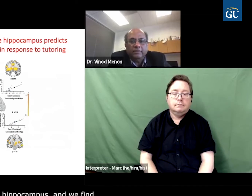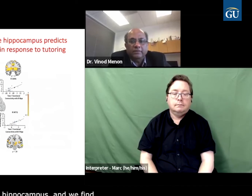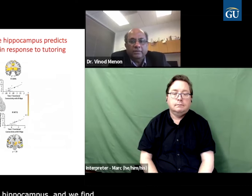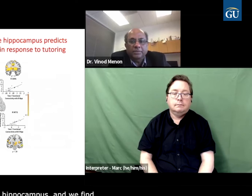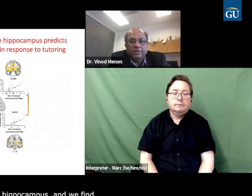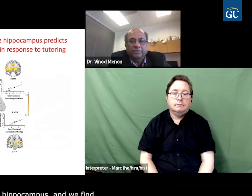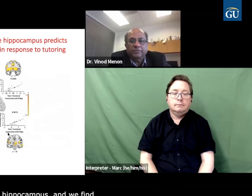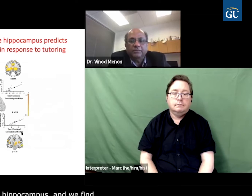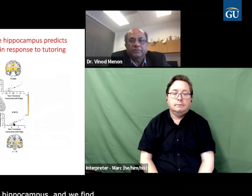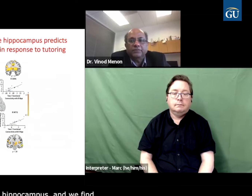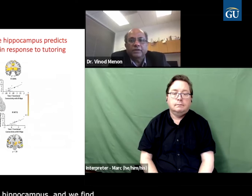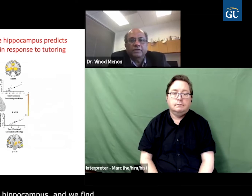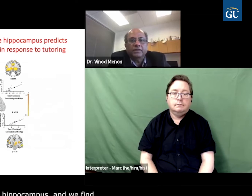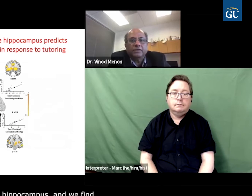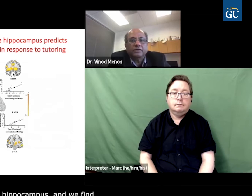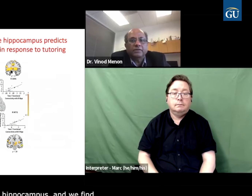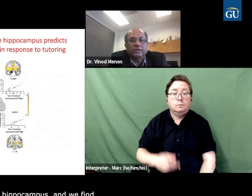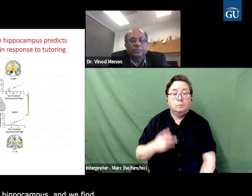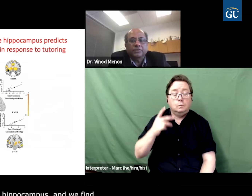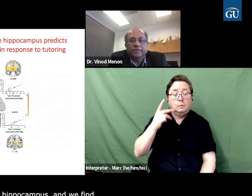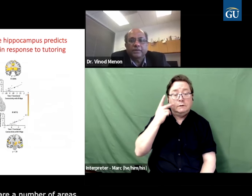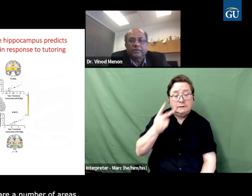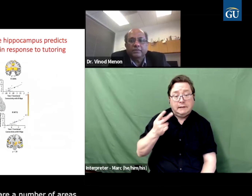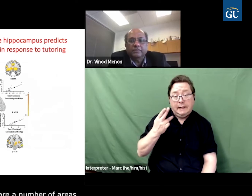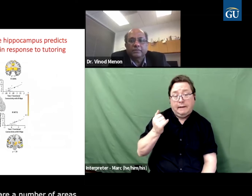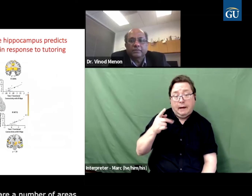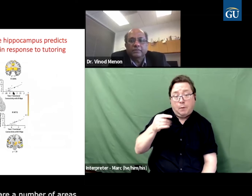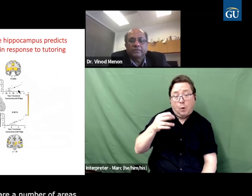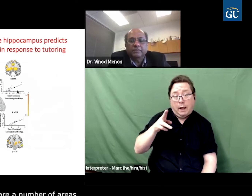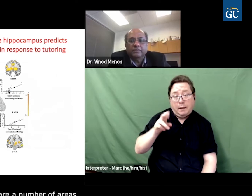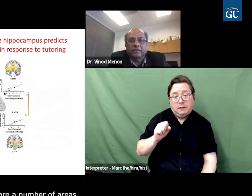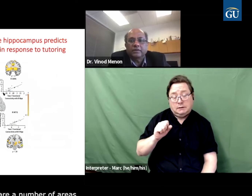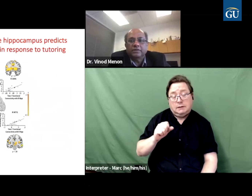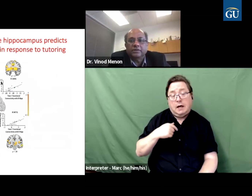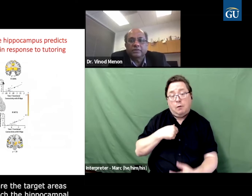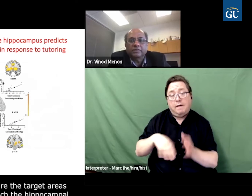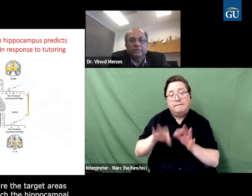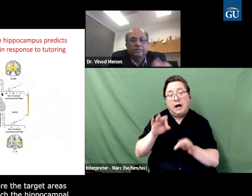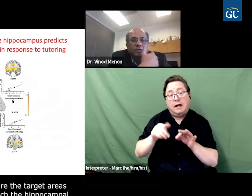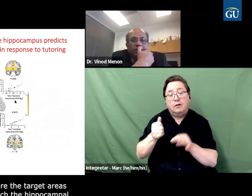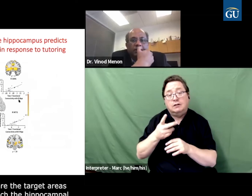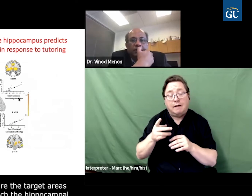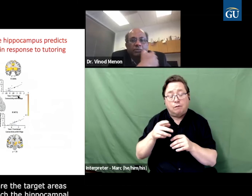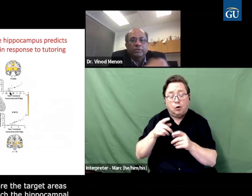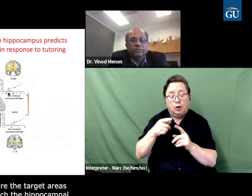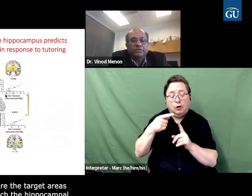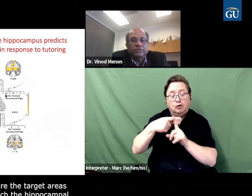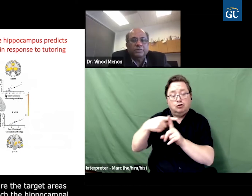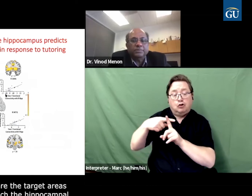and we see the hippocampus and we find that there are a number of areas these